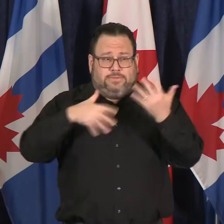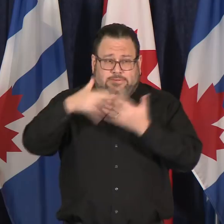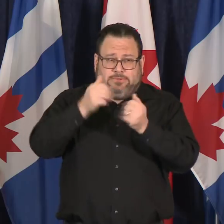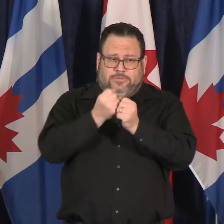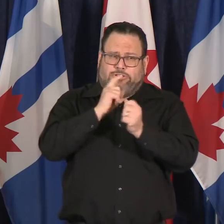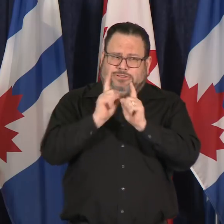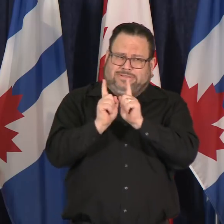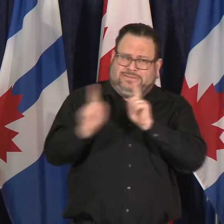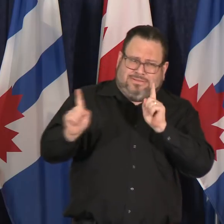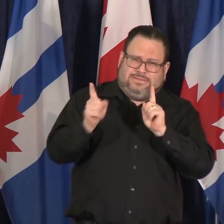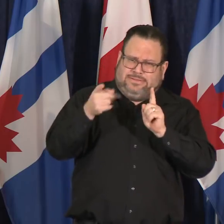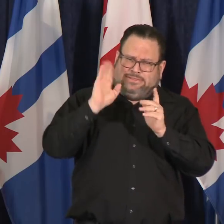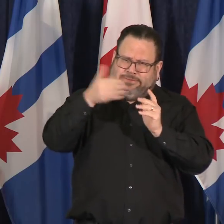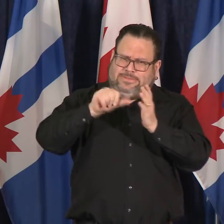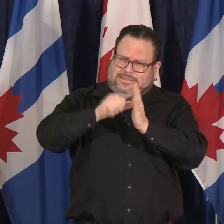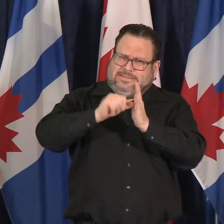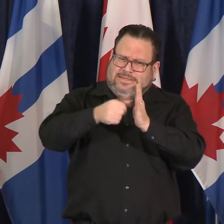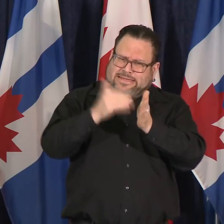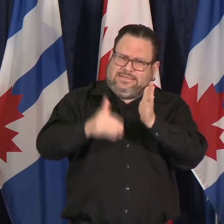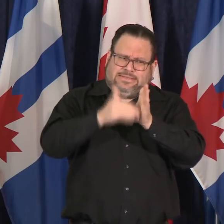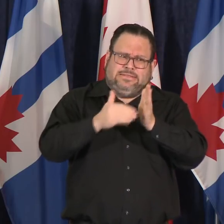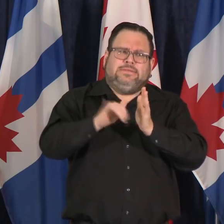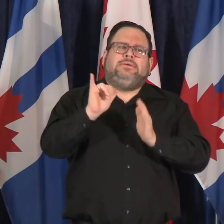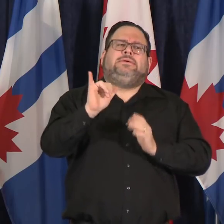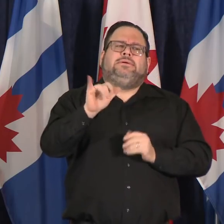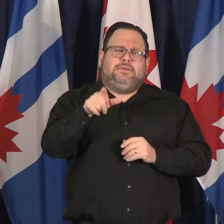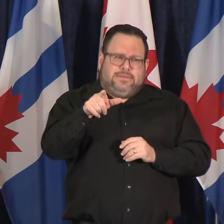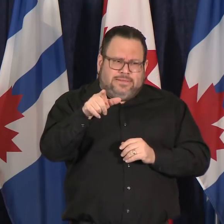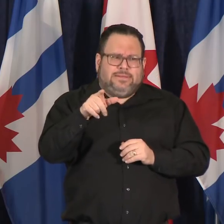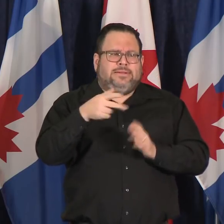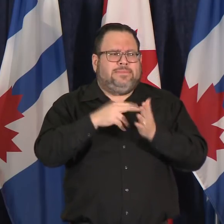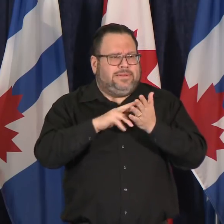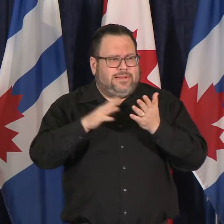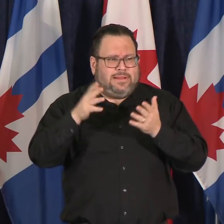people simply aren't getting the point at this at this time and there's a need